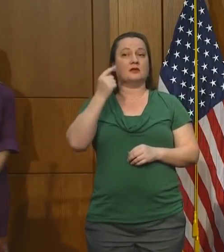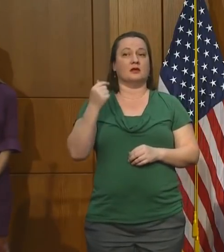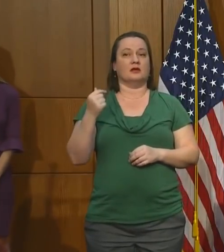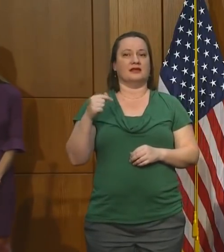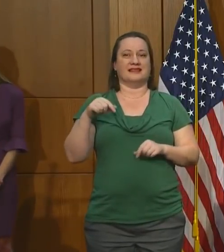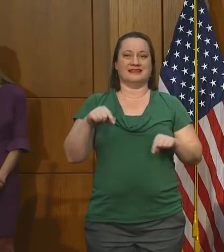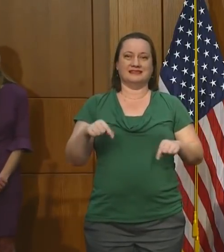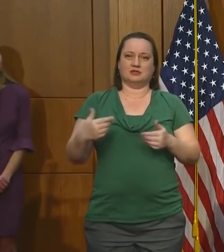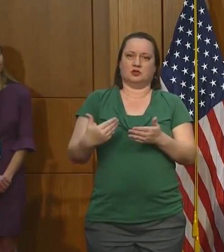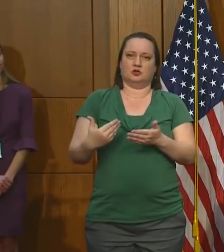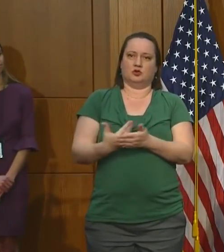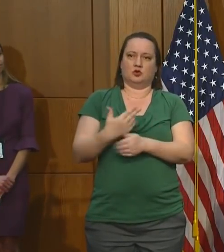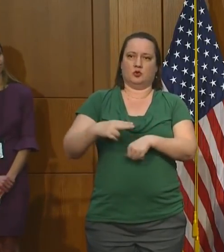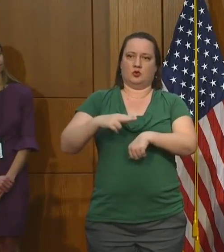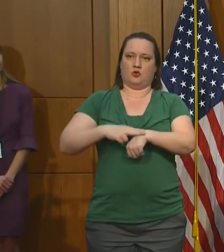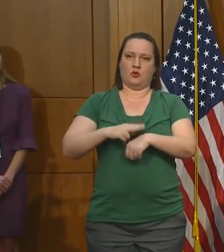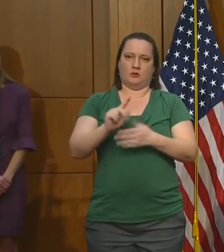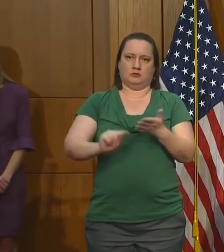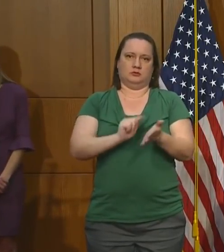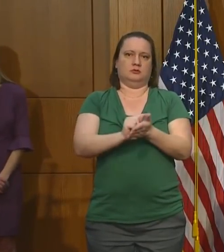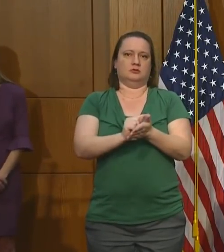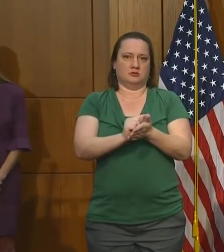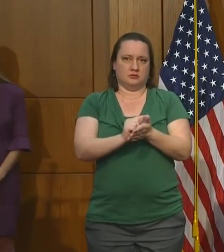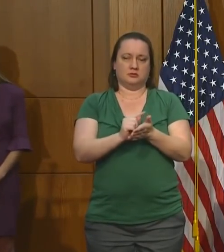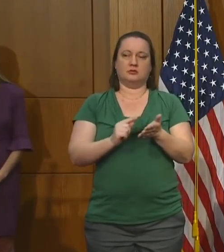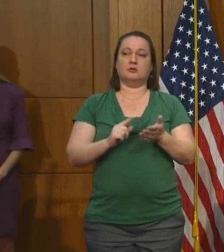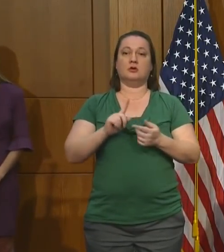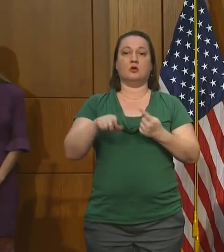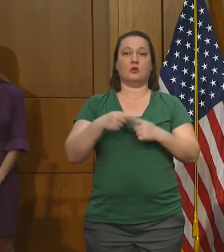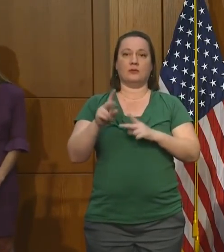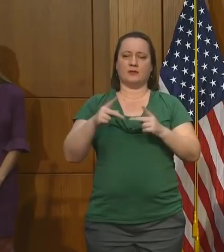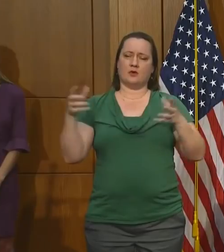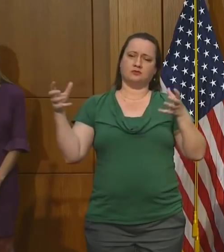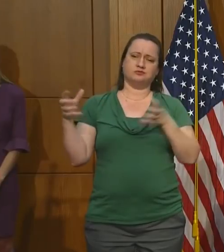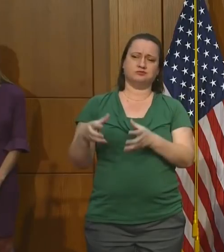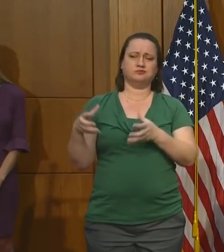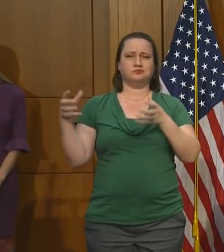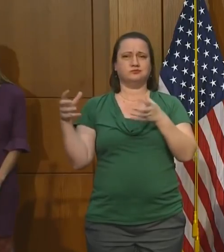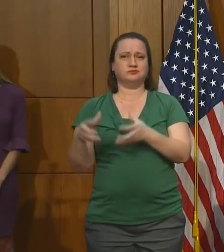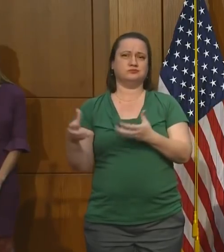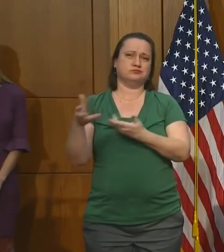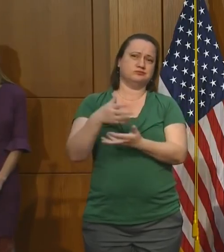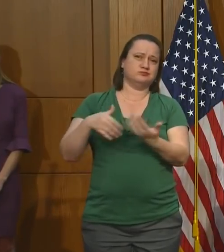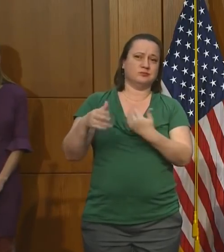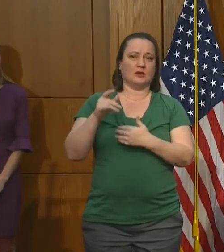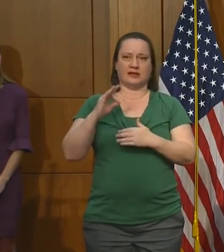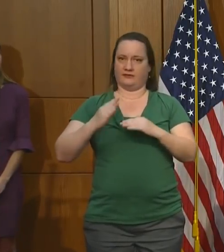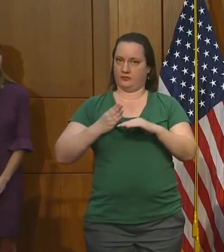ABOUT OUR OUR BEACHES AND- AND FIRST OF ALL OF. WE WANT PEOPLE TO BE ABLE TO. RETURN TO OUR BE I EVERY HAS TO REALIZE THAT THEY- ARE DEALING WITH A NEW